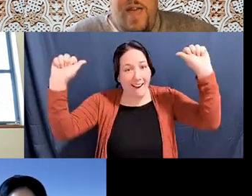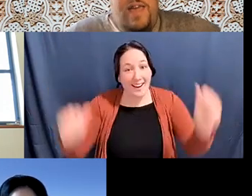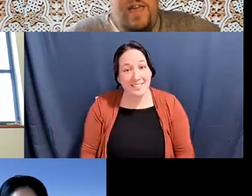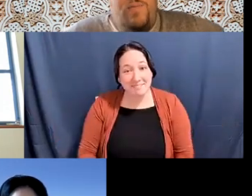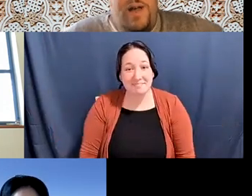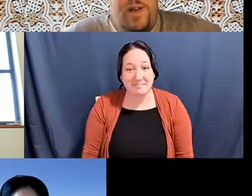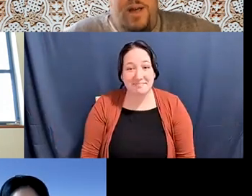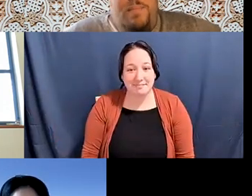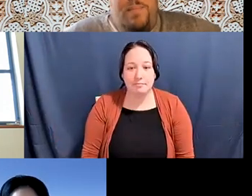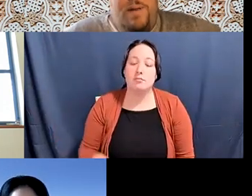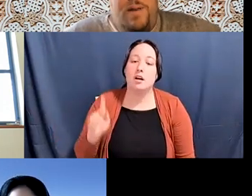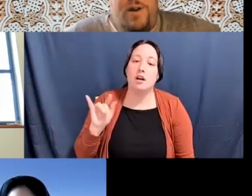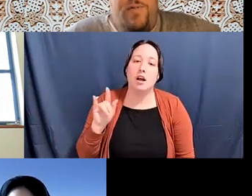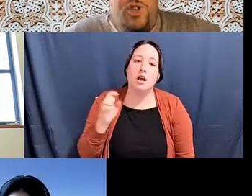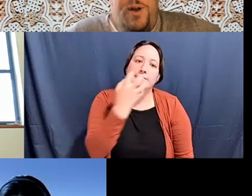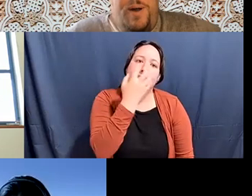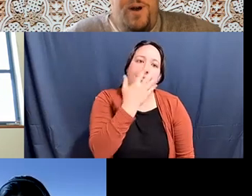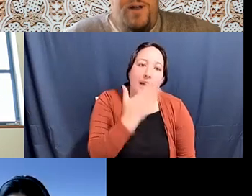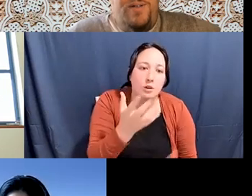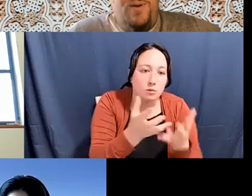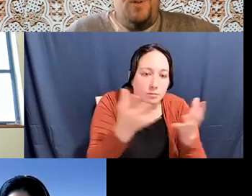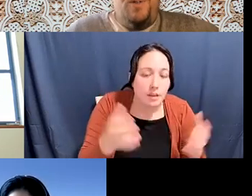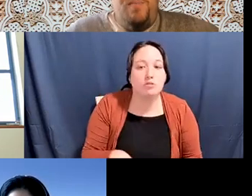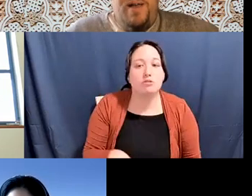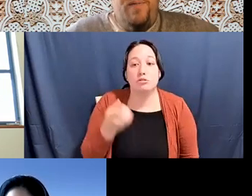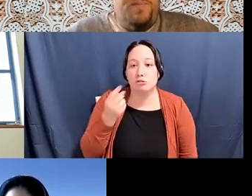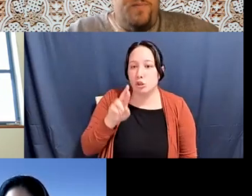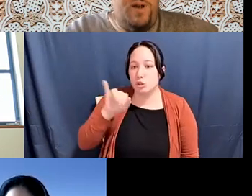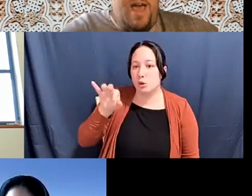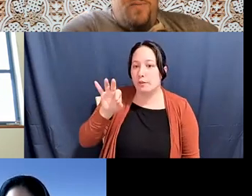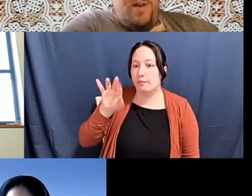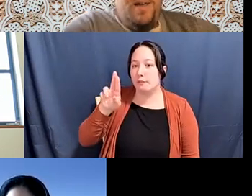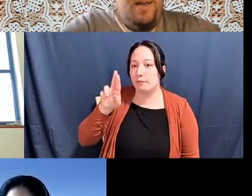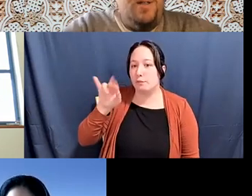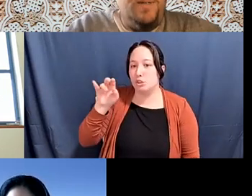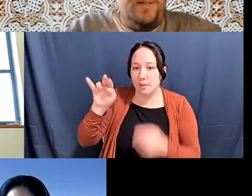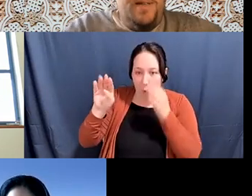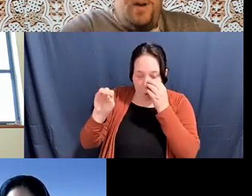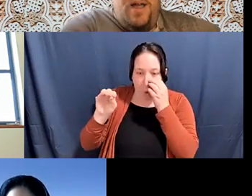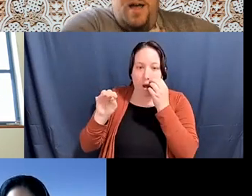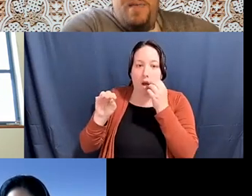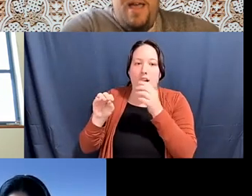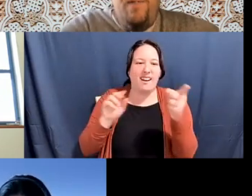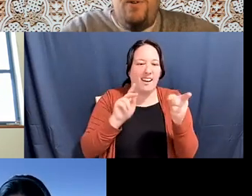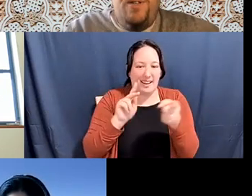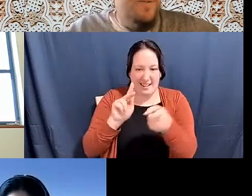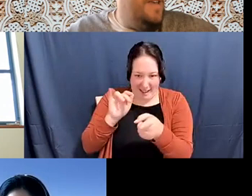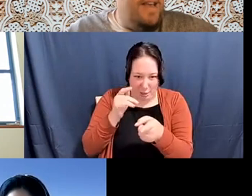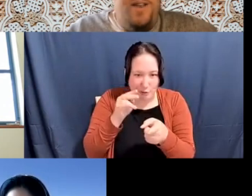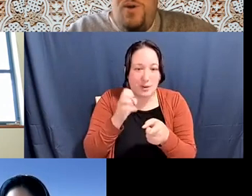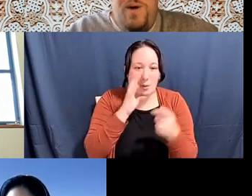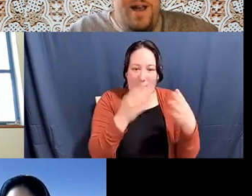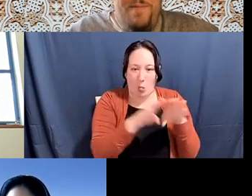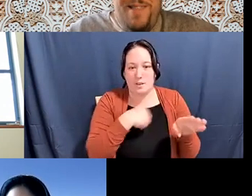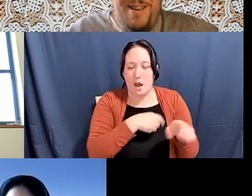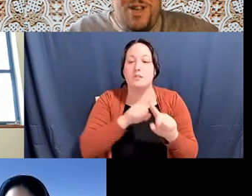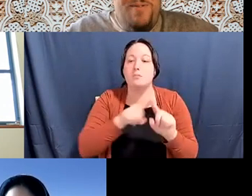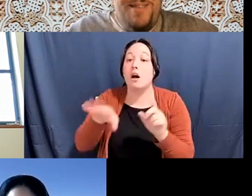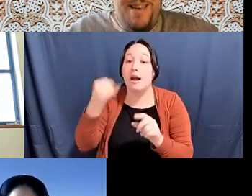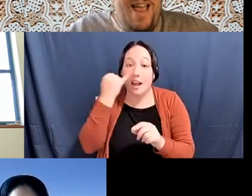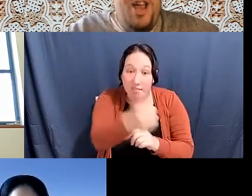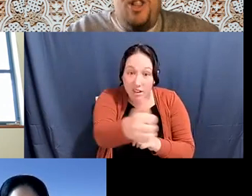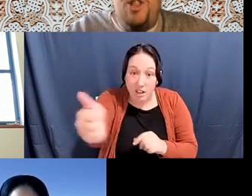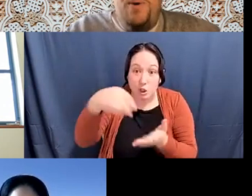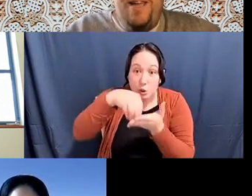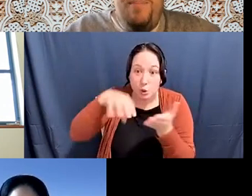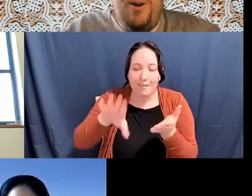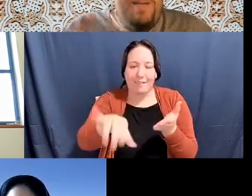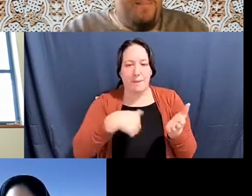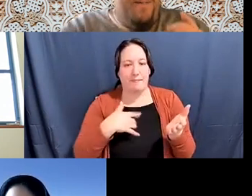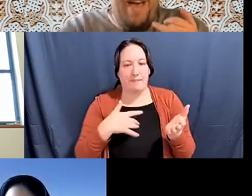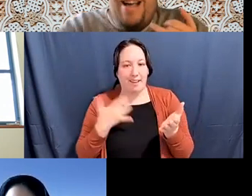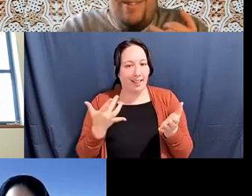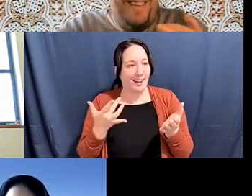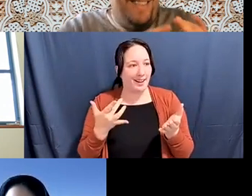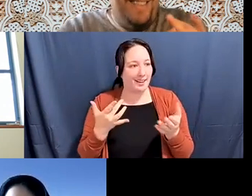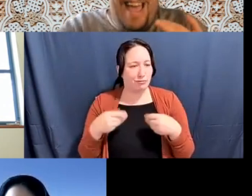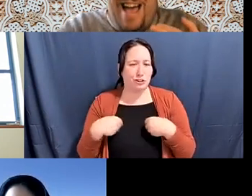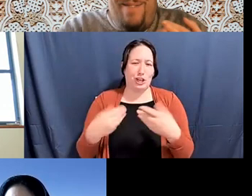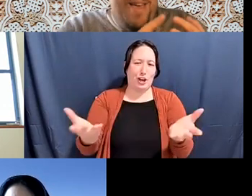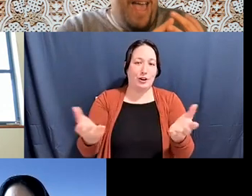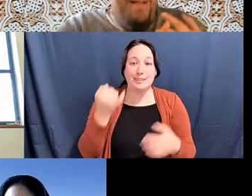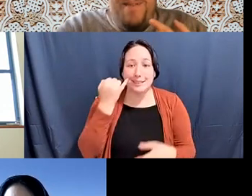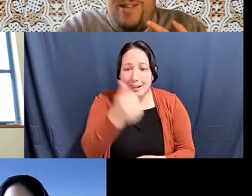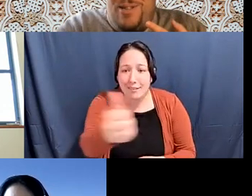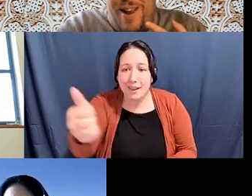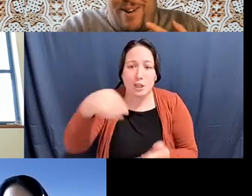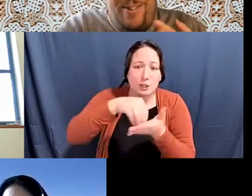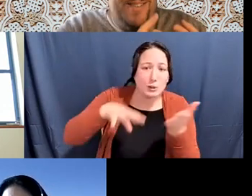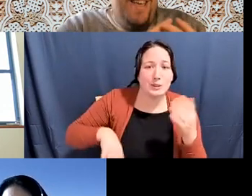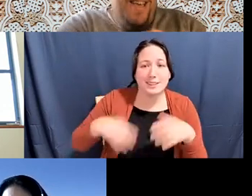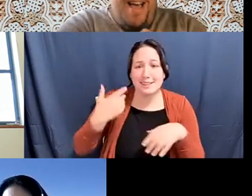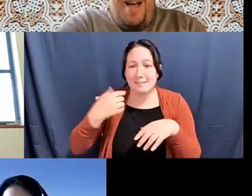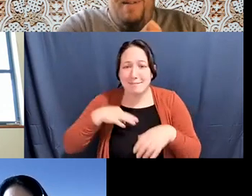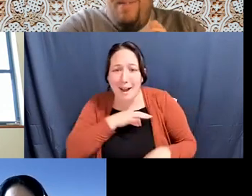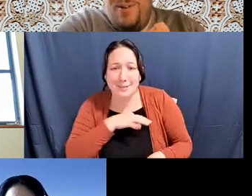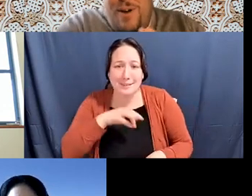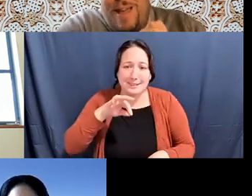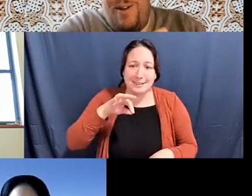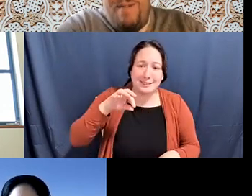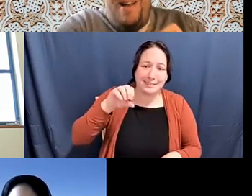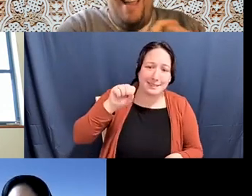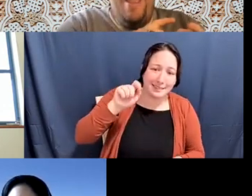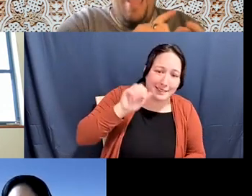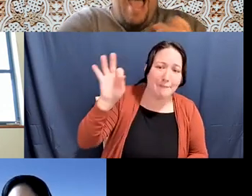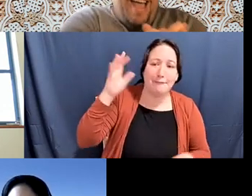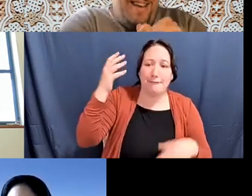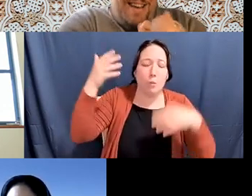Kyle Livie (he/him/his): Thank you so much, Dr. Fujino, I want to also just remind folks before Katherine closes us out, if you're a student and you know what I'm feeling generous today at Ohlone community member, faculty, staff, administrators, even though you all make all that money and